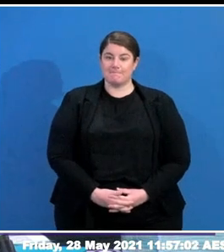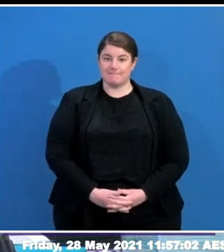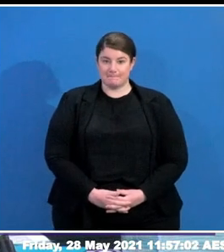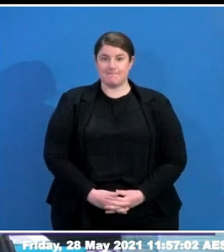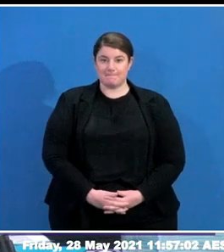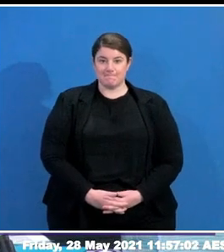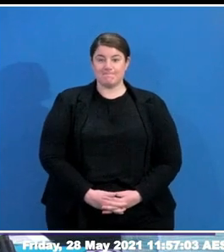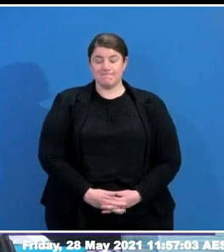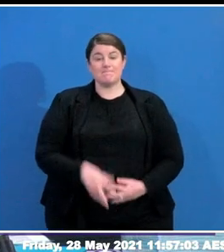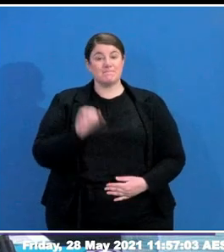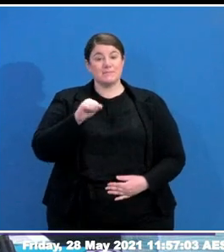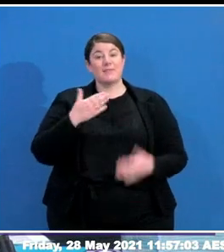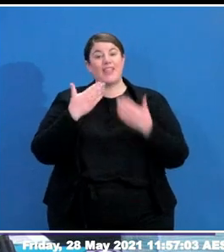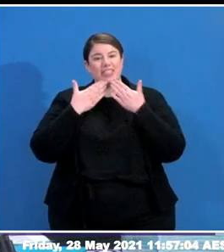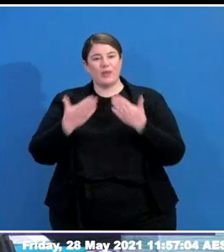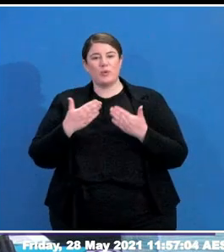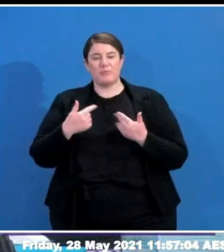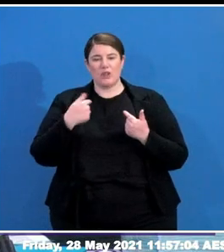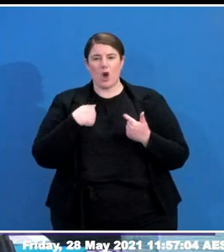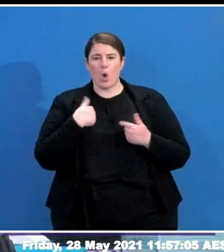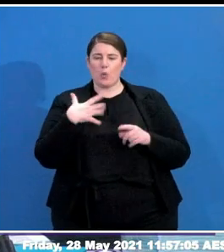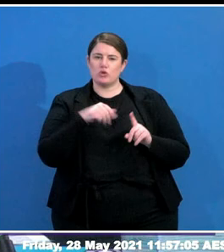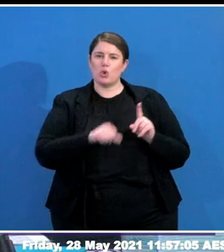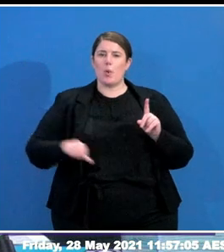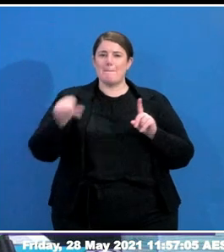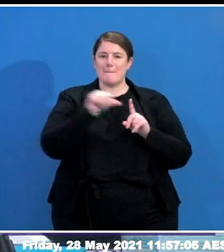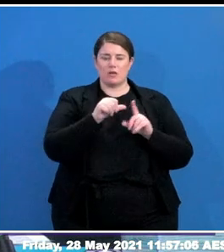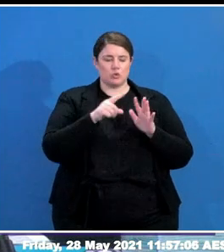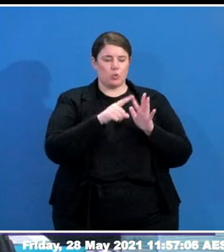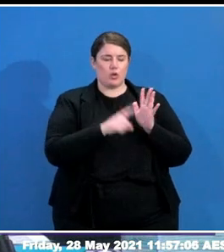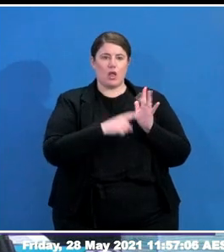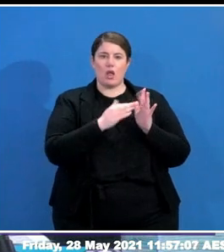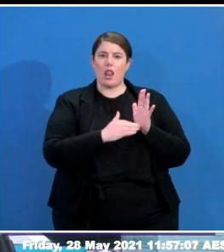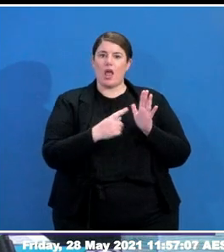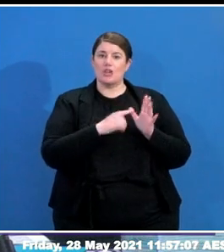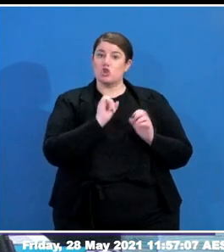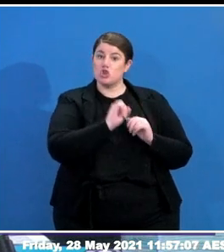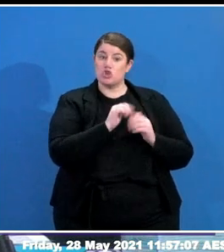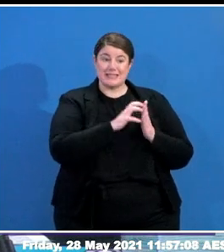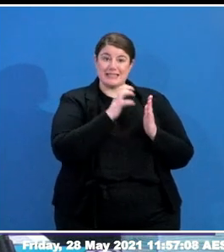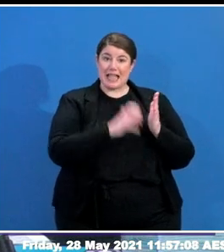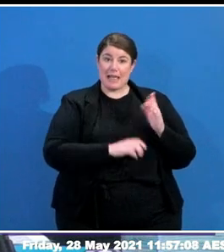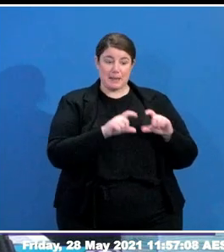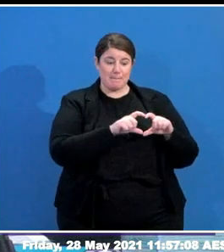I'm interested to go back to Eliza's statement, paragraph 68,